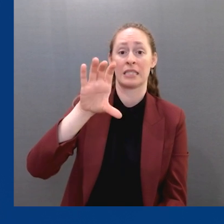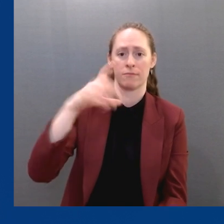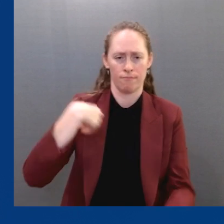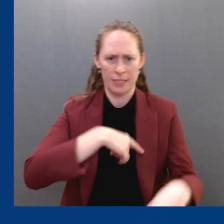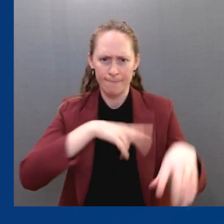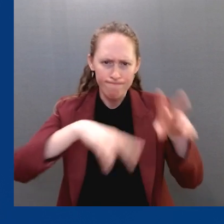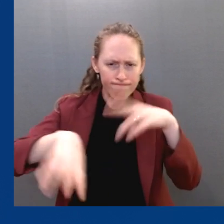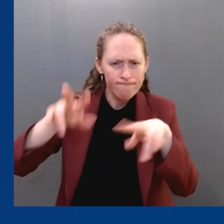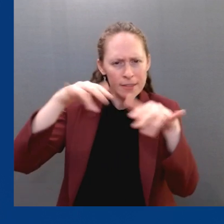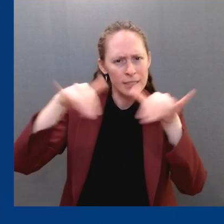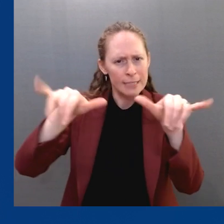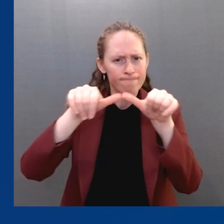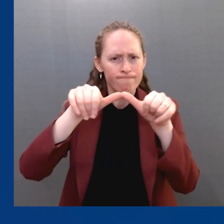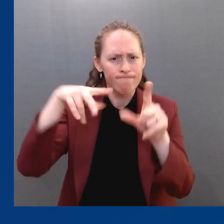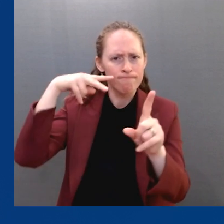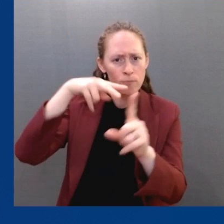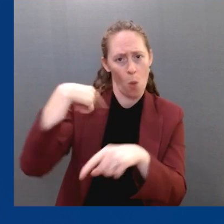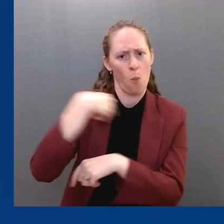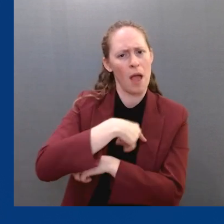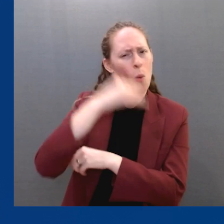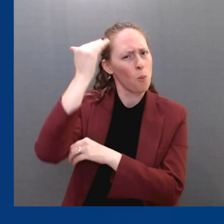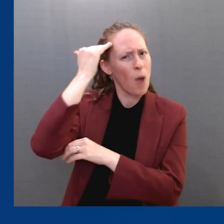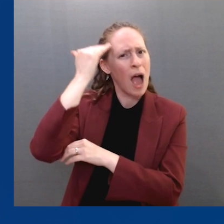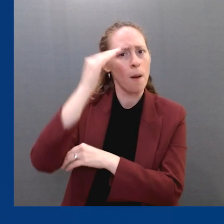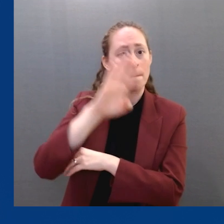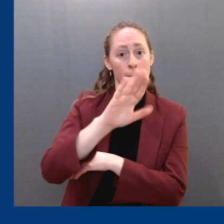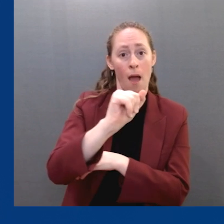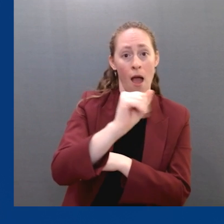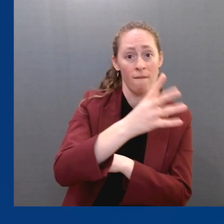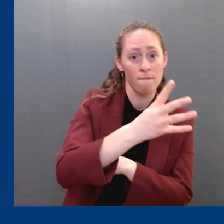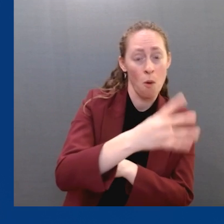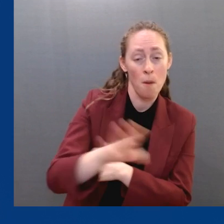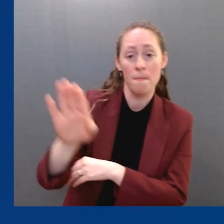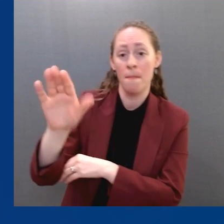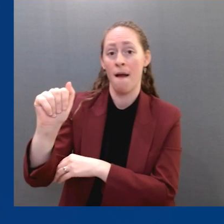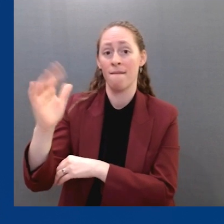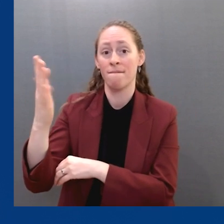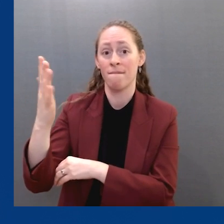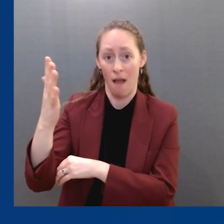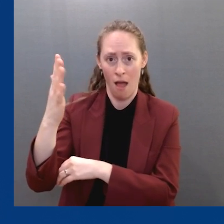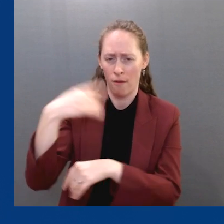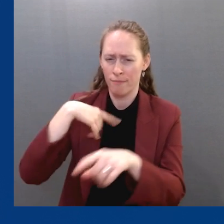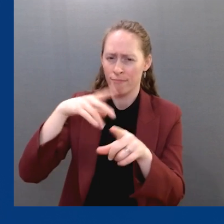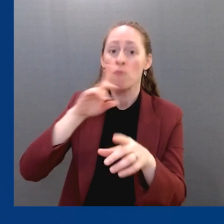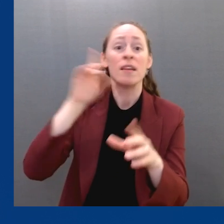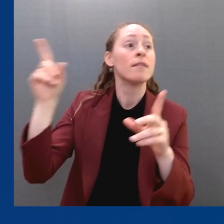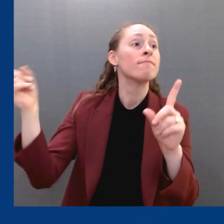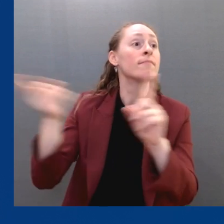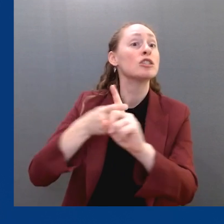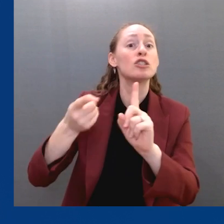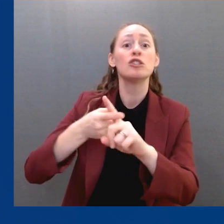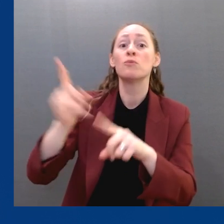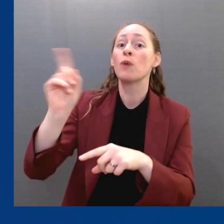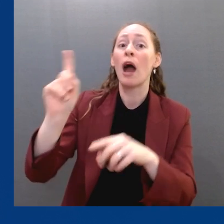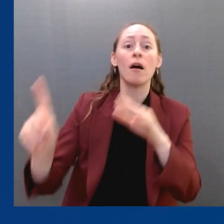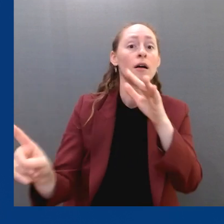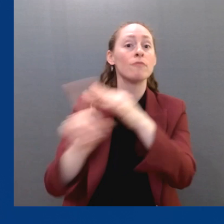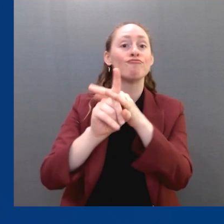since it first emerged in South Africa. And we've been reporting on these sub lineages in the United States since their detection in April.